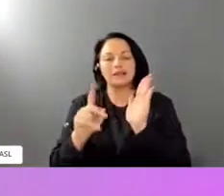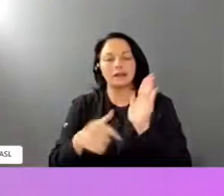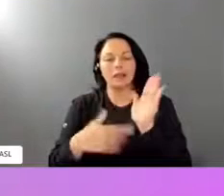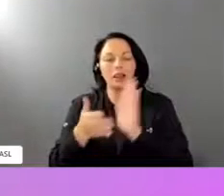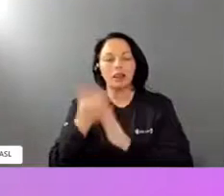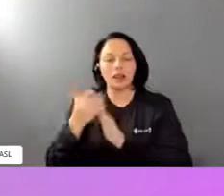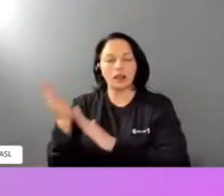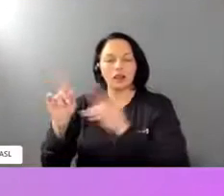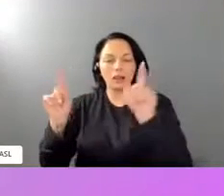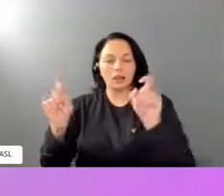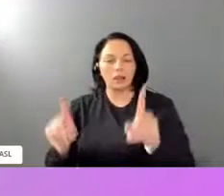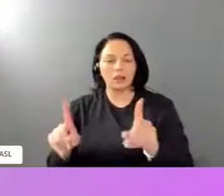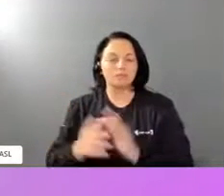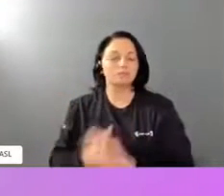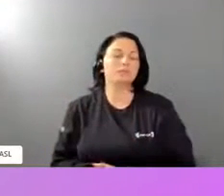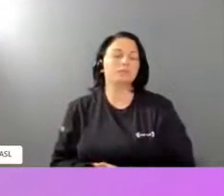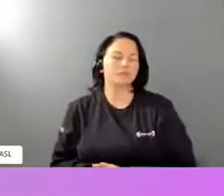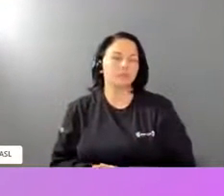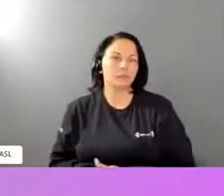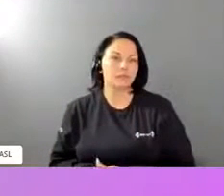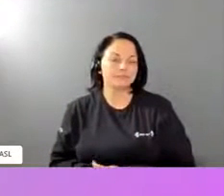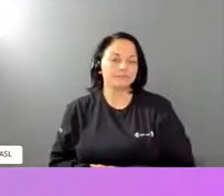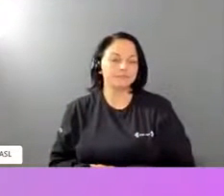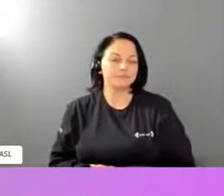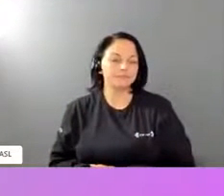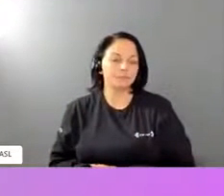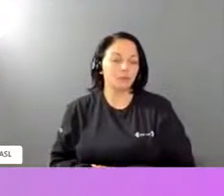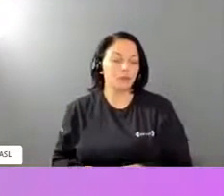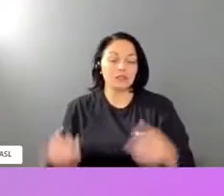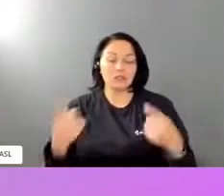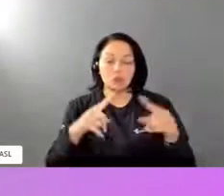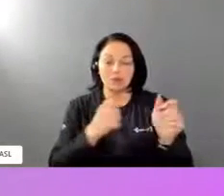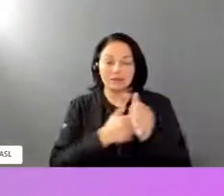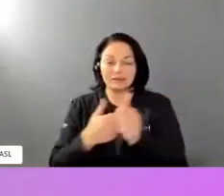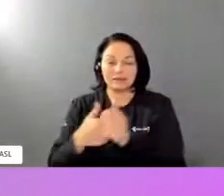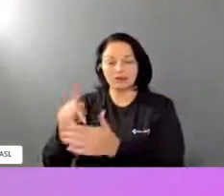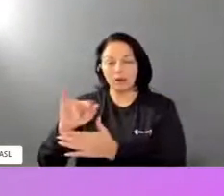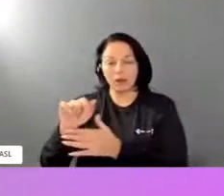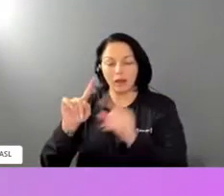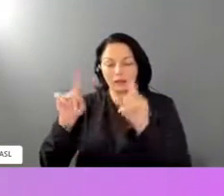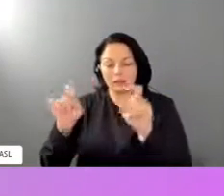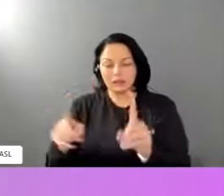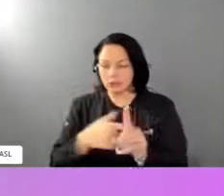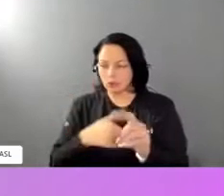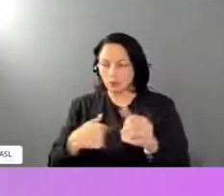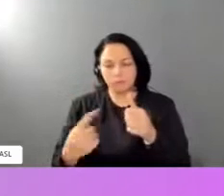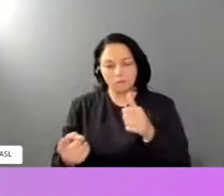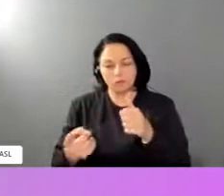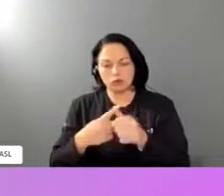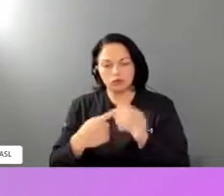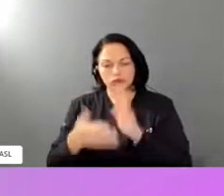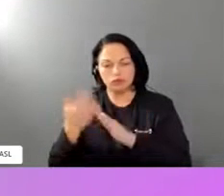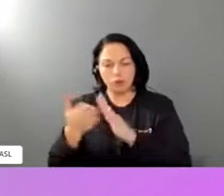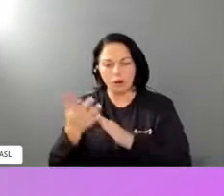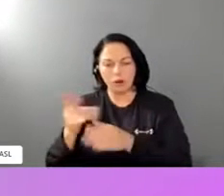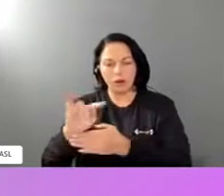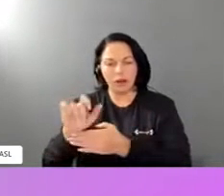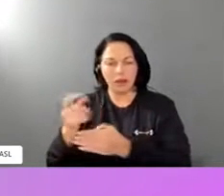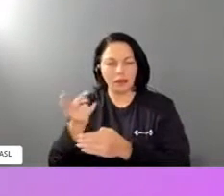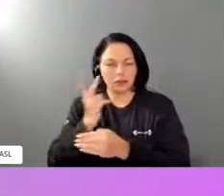our X scanner on our github urls. Second we're able to use the metrics tooling about each metrics that we ran. So